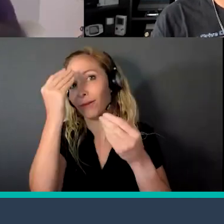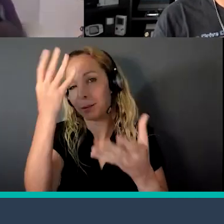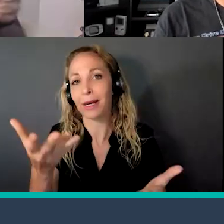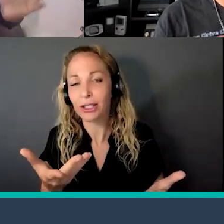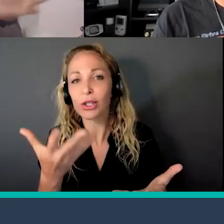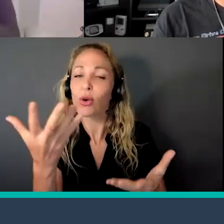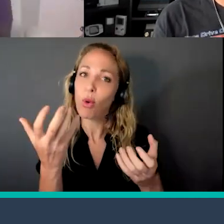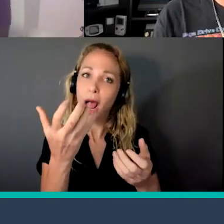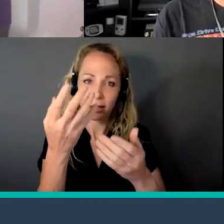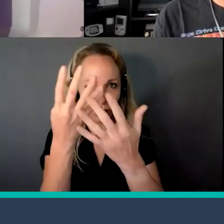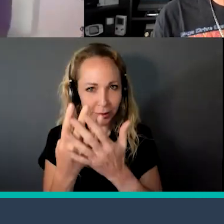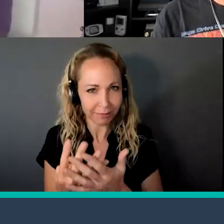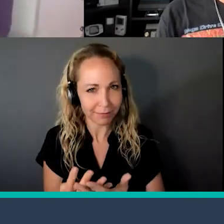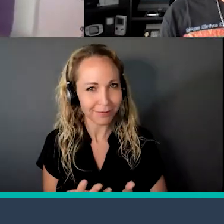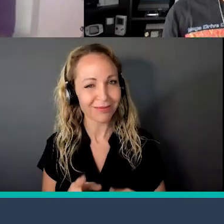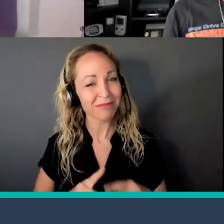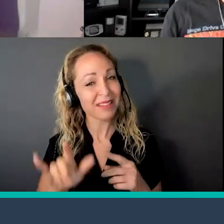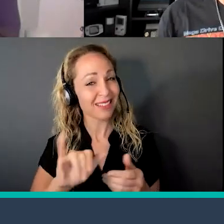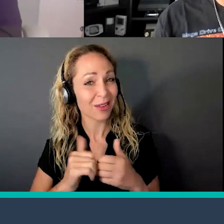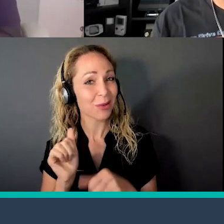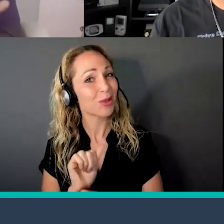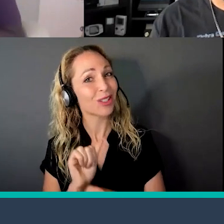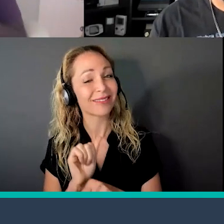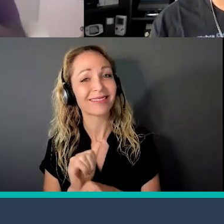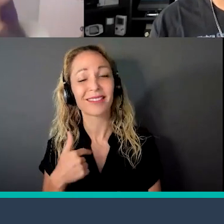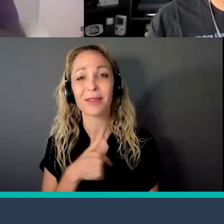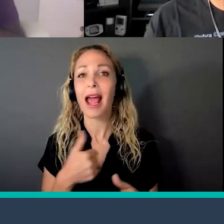AND WE HAVE A HANDFUL OF SCHEDULED TABS AT ALL TIMES.